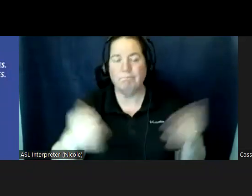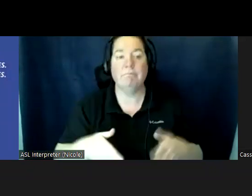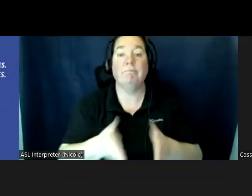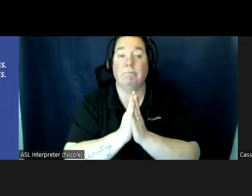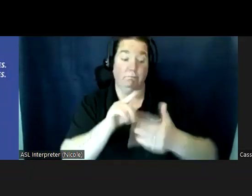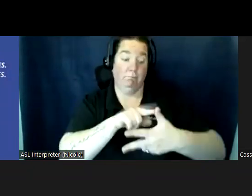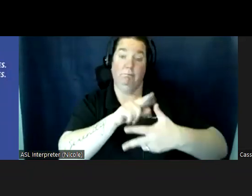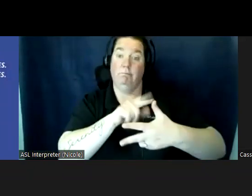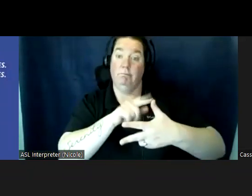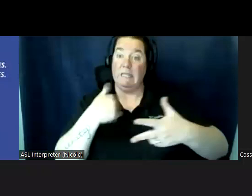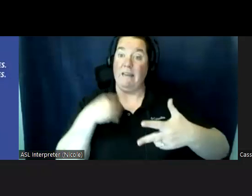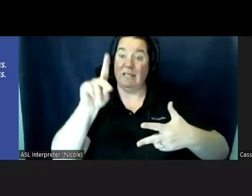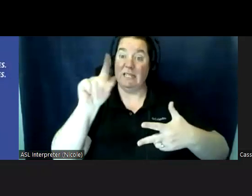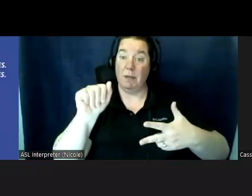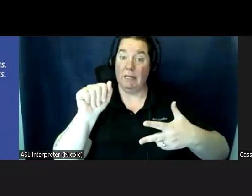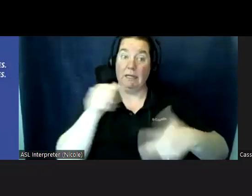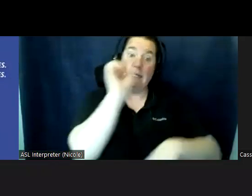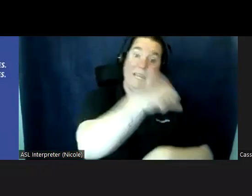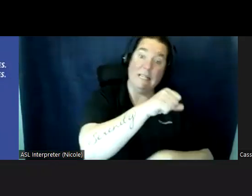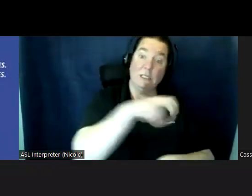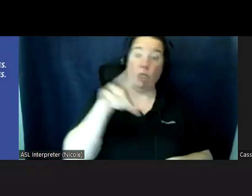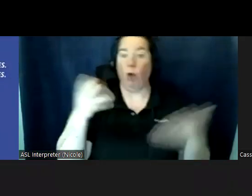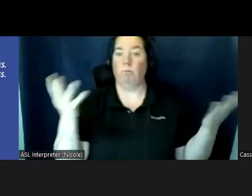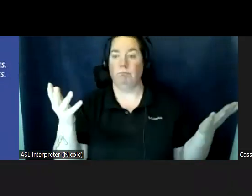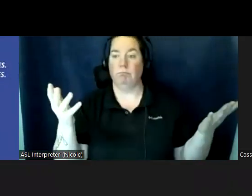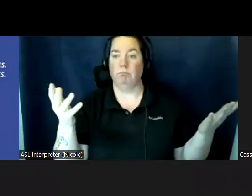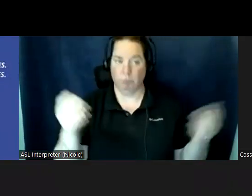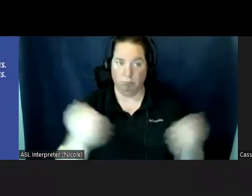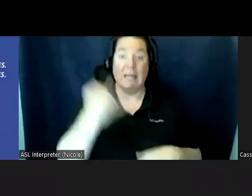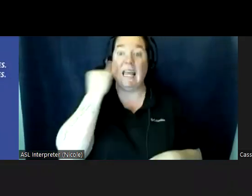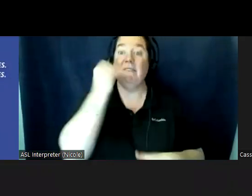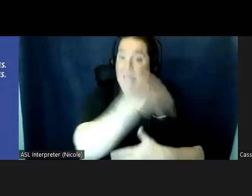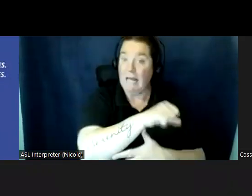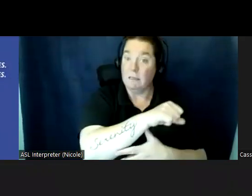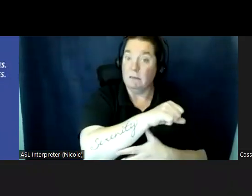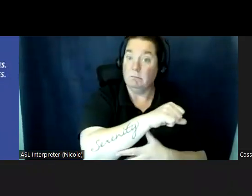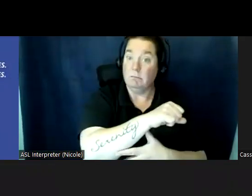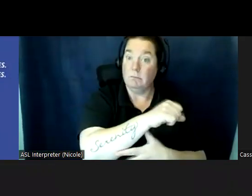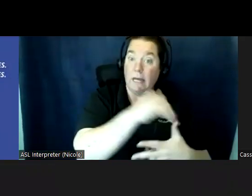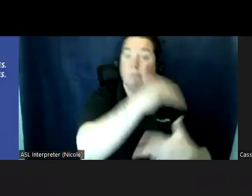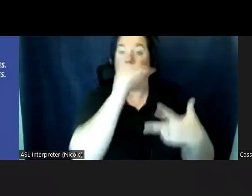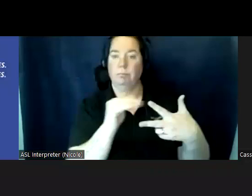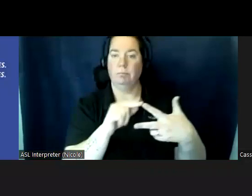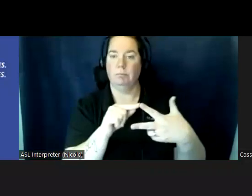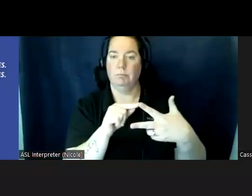have a disability- yes or no. If it's yes, we go to the next question. Does the disability